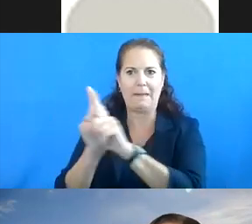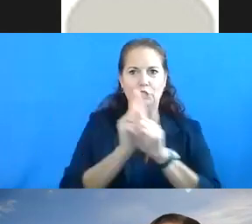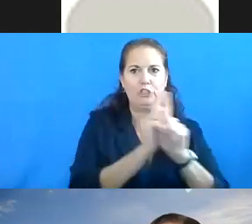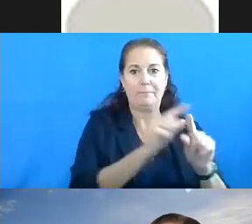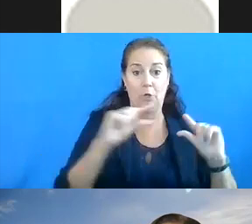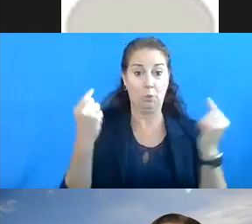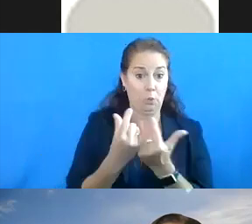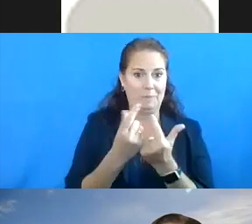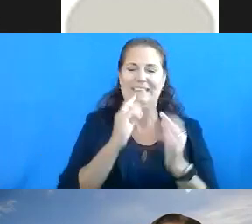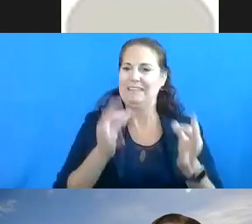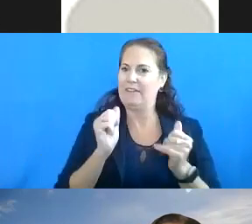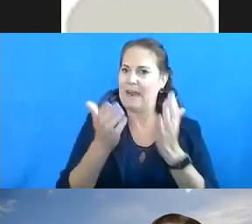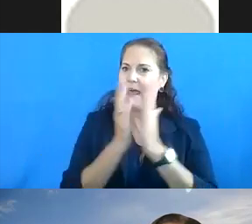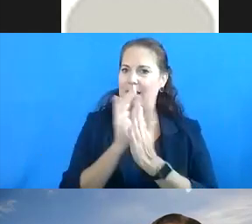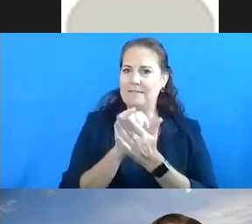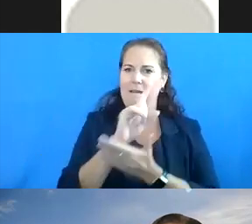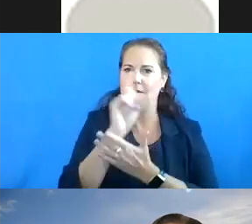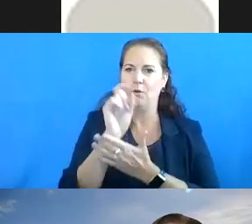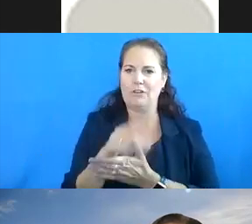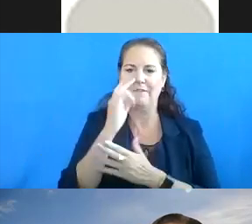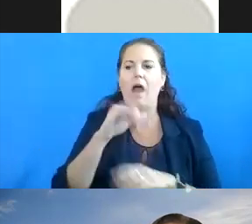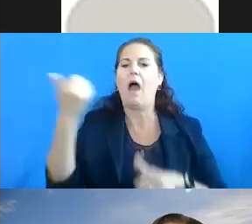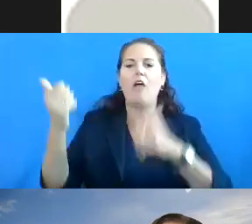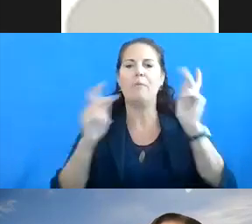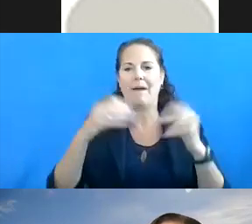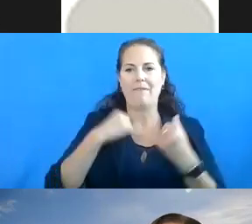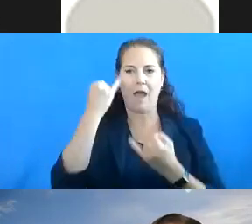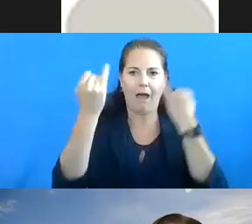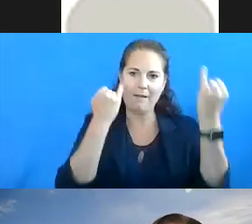definitely ask that question and see if other people might have ideas for multi year funding.